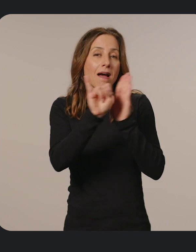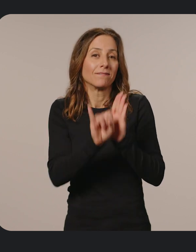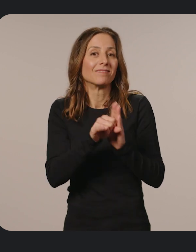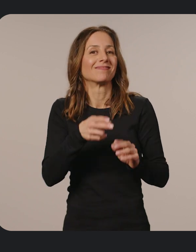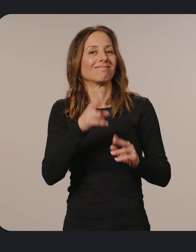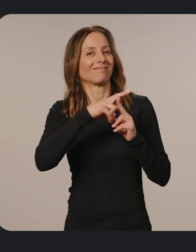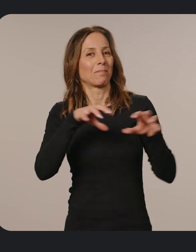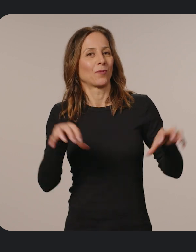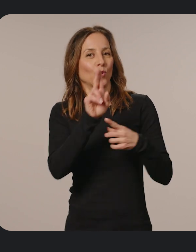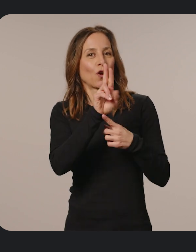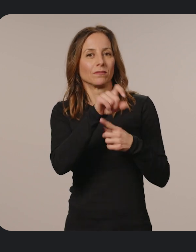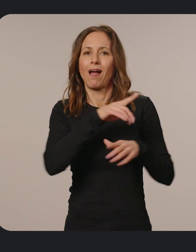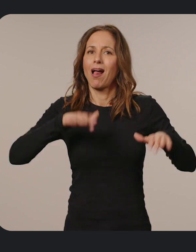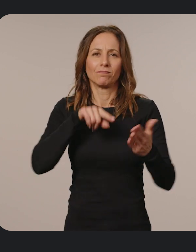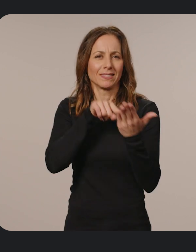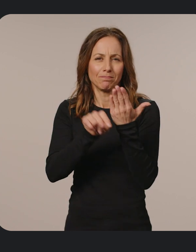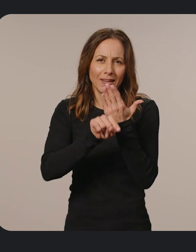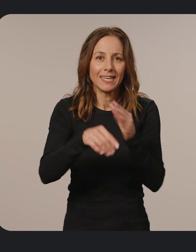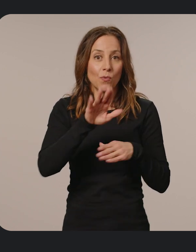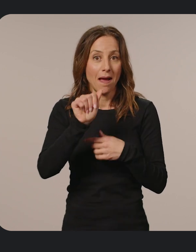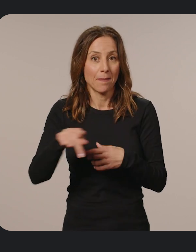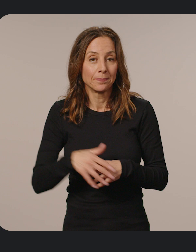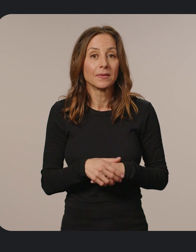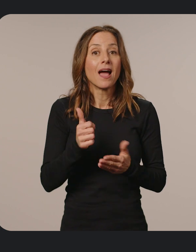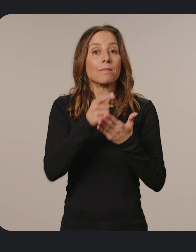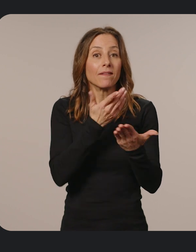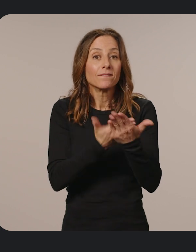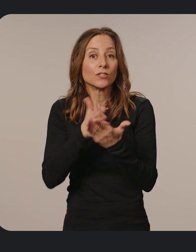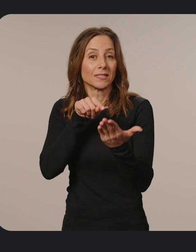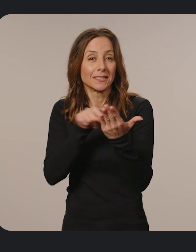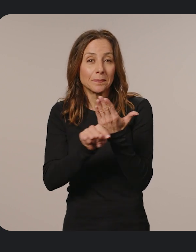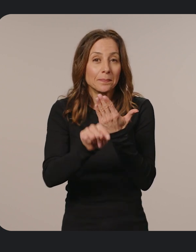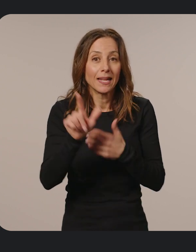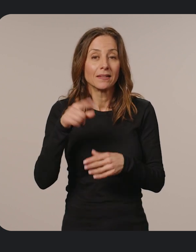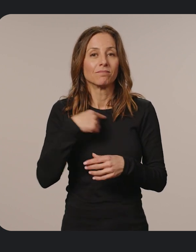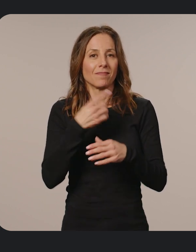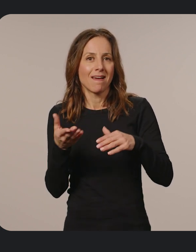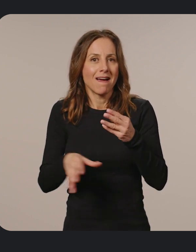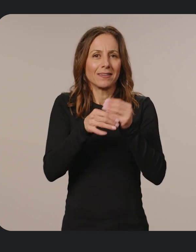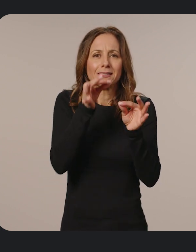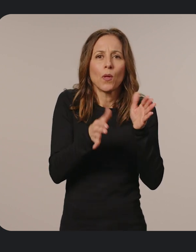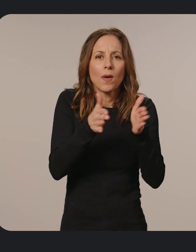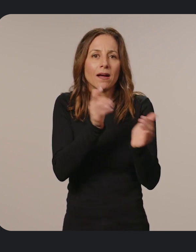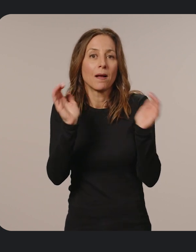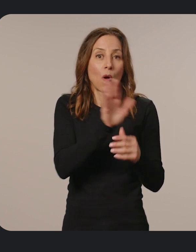are not yet deep-linked in your app. To help you validate your deep links, we're adding a simple way to compare your app and your web